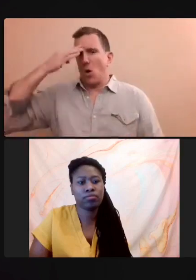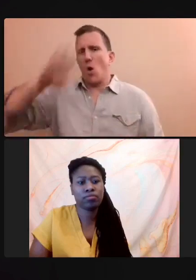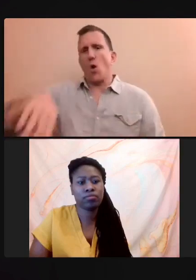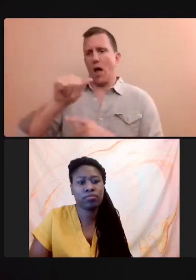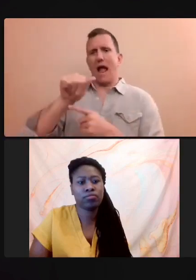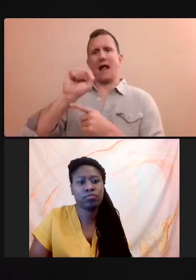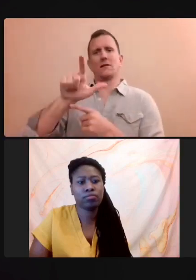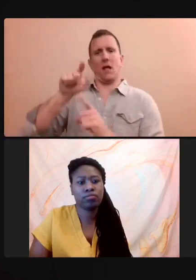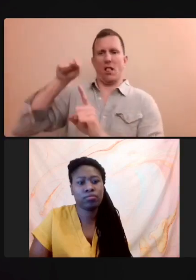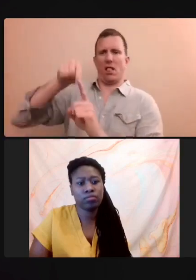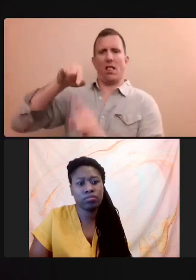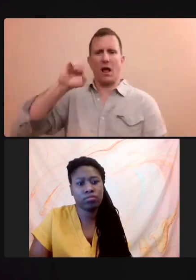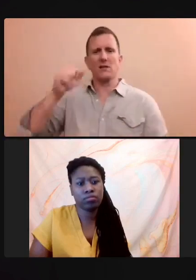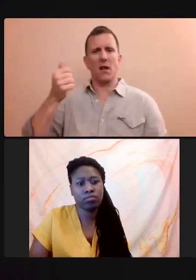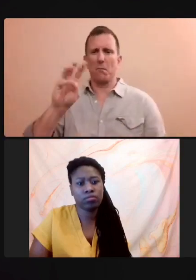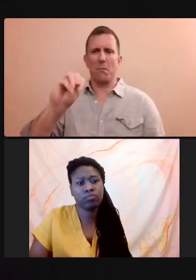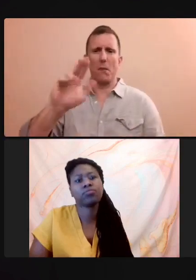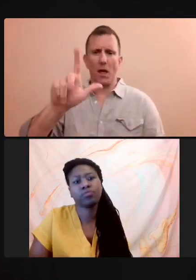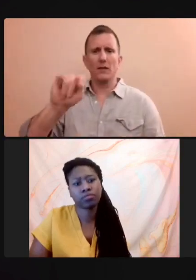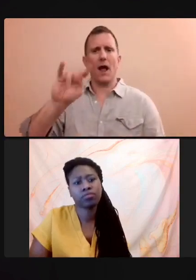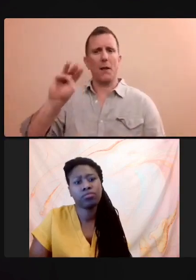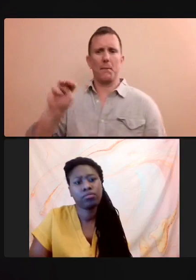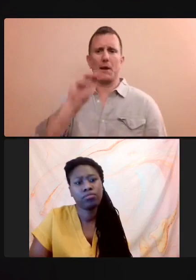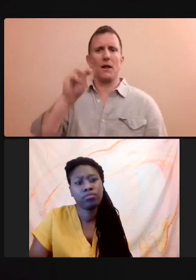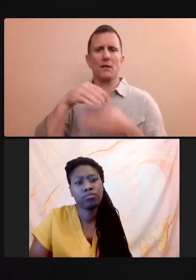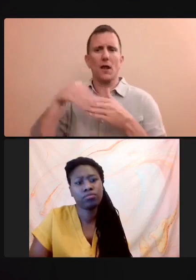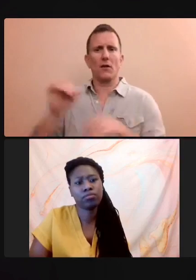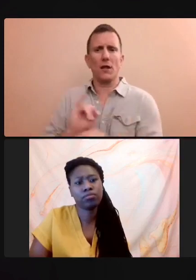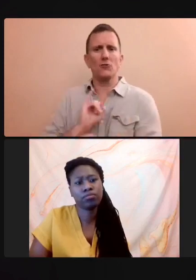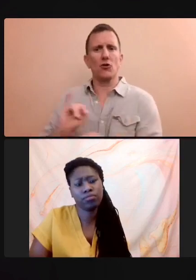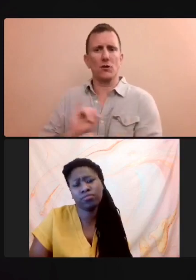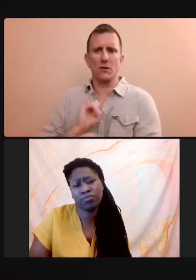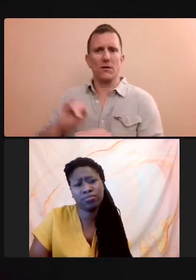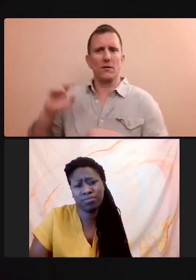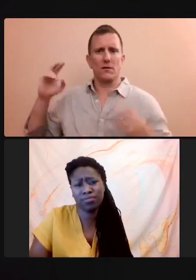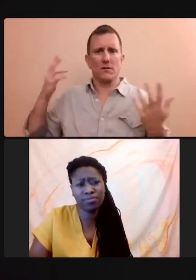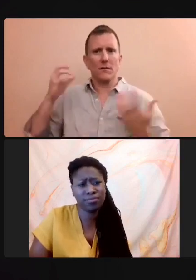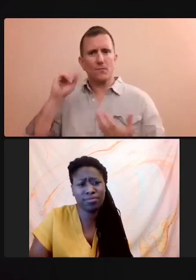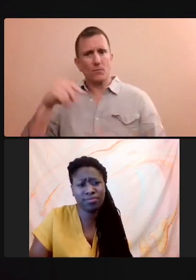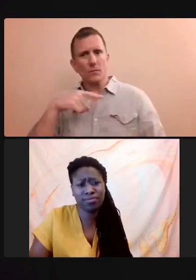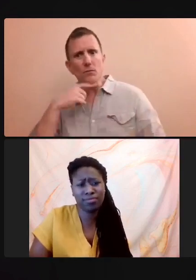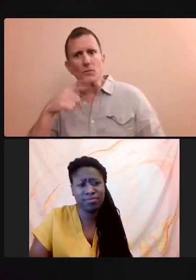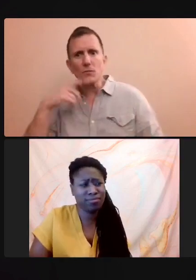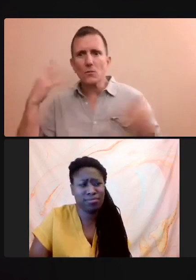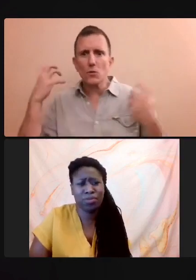teaching sign language this week in particular. It's it's really blown up and become